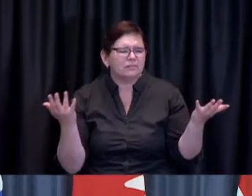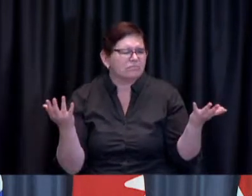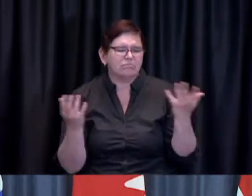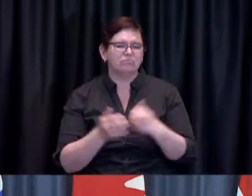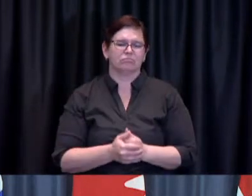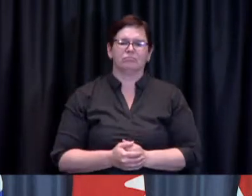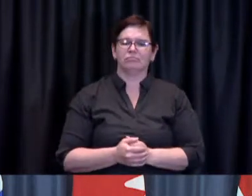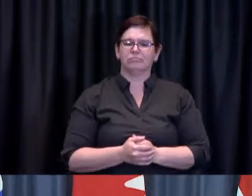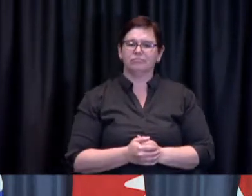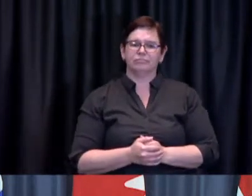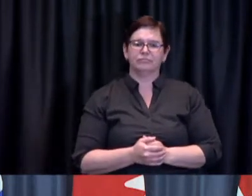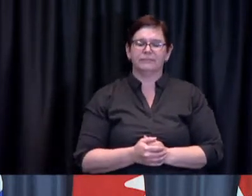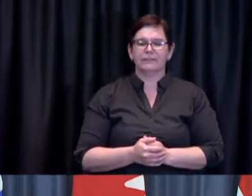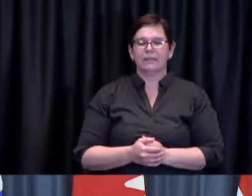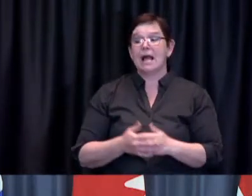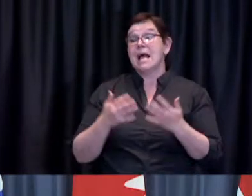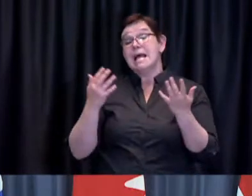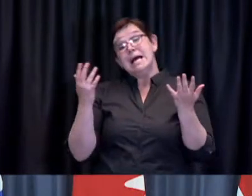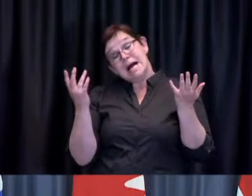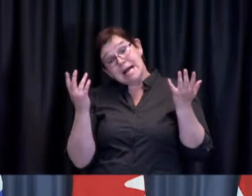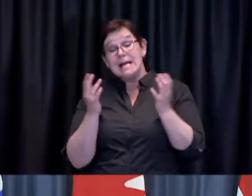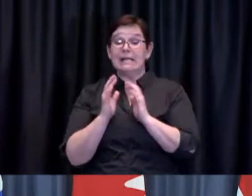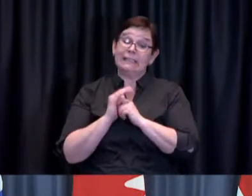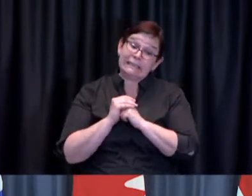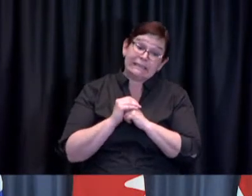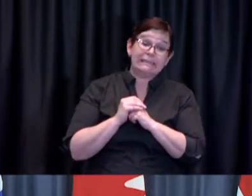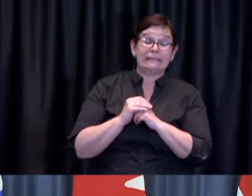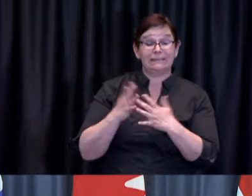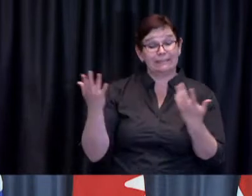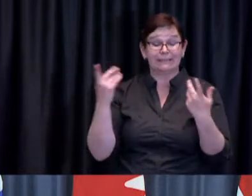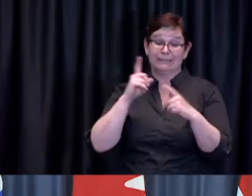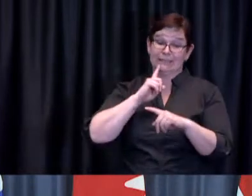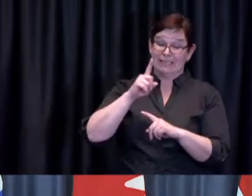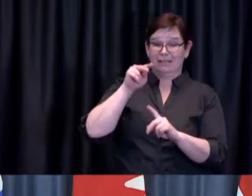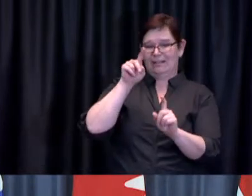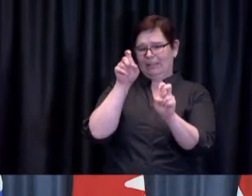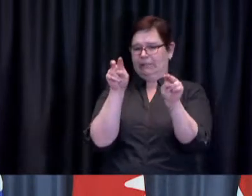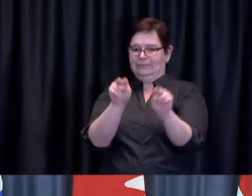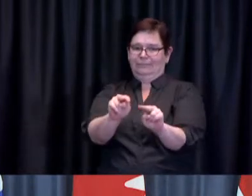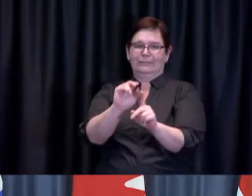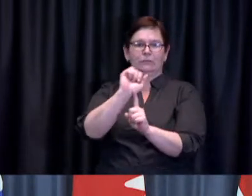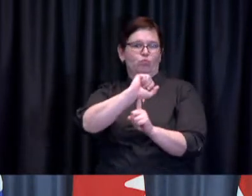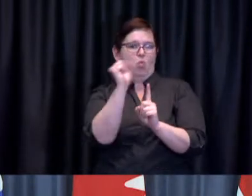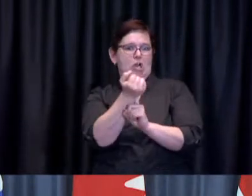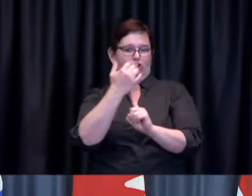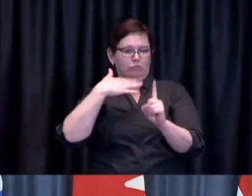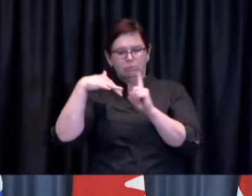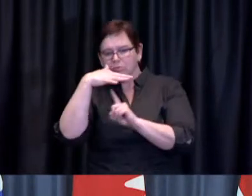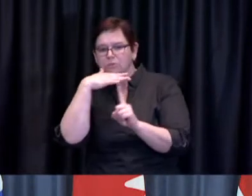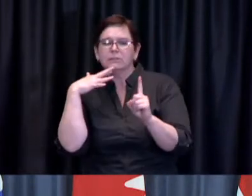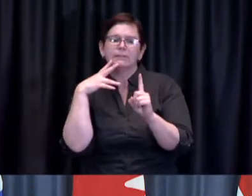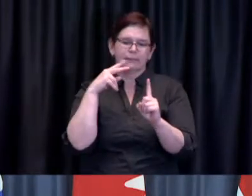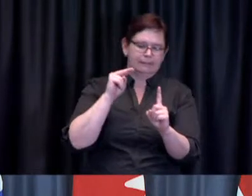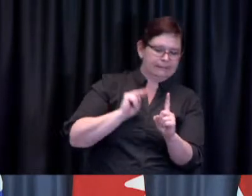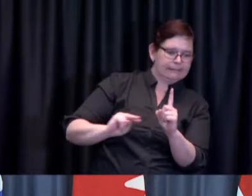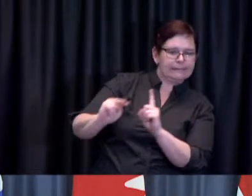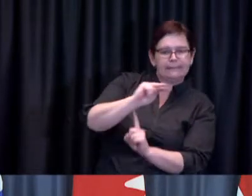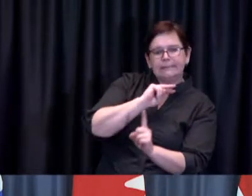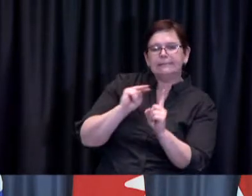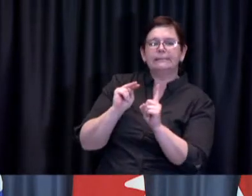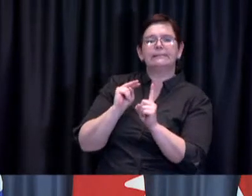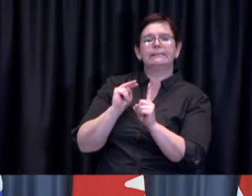well looking at the evidence that's out there in respect of COVID-19 things like ventilation things